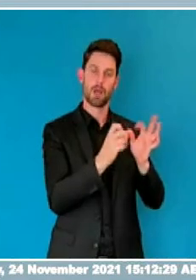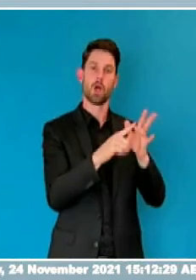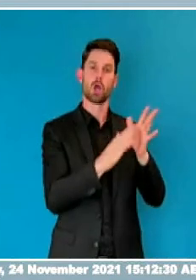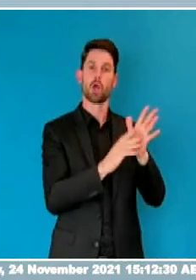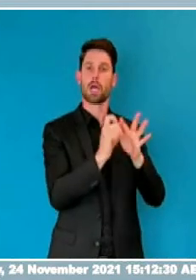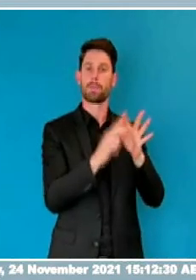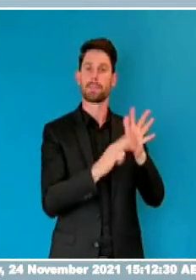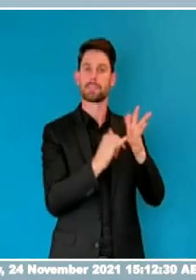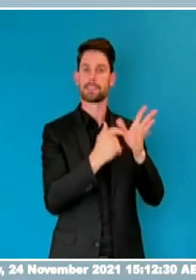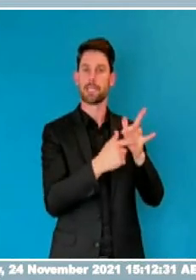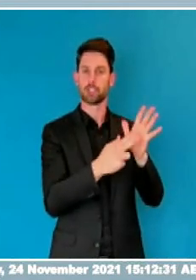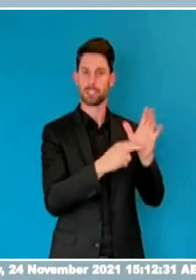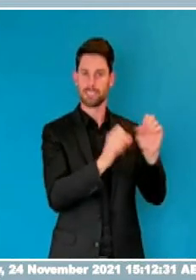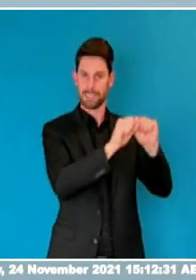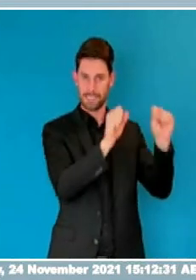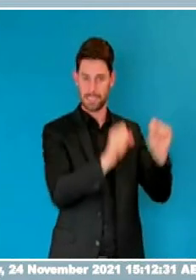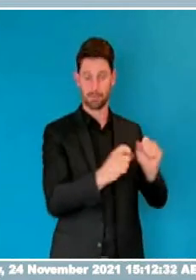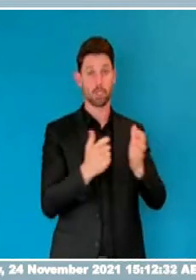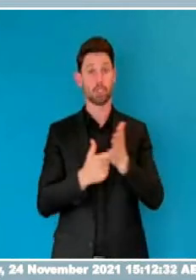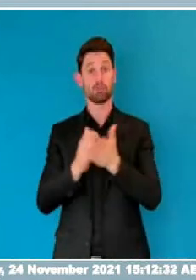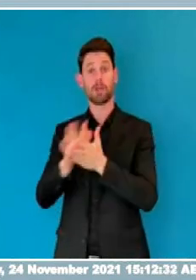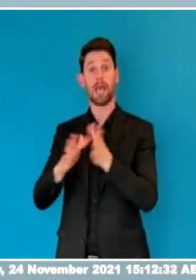rehabilitation authority is the employer.